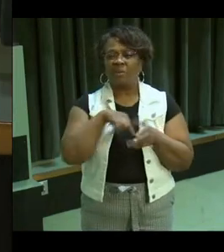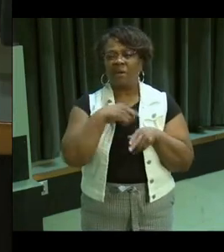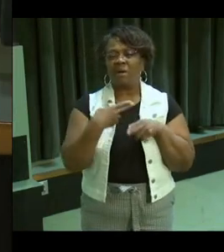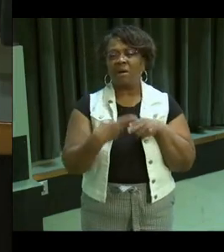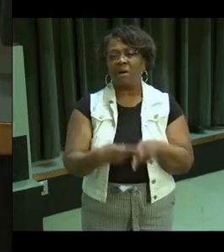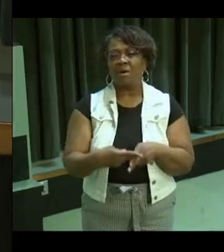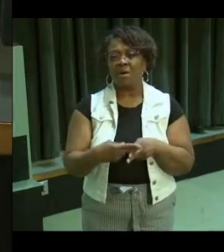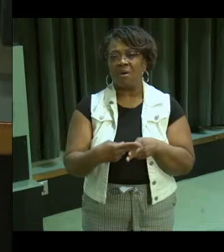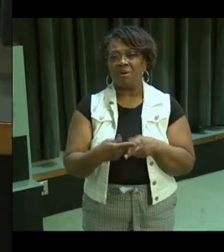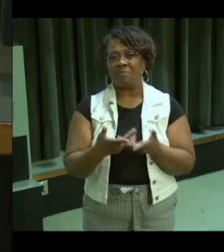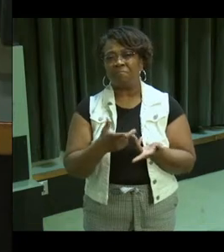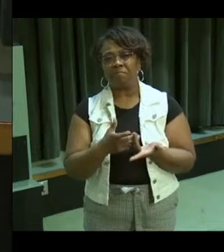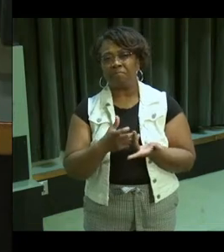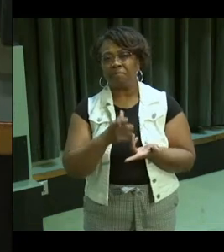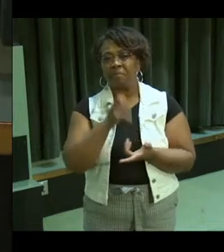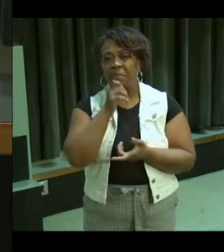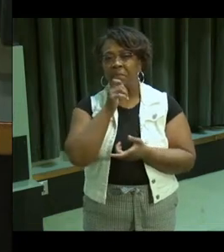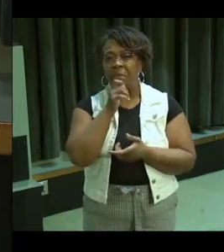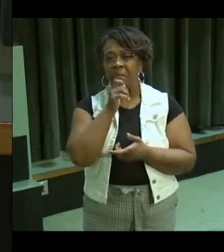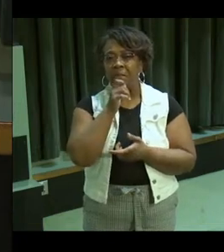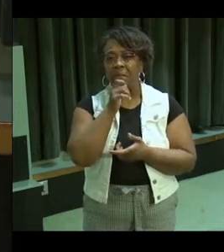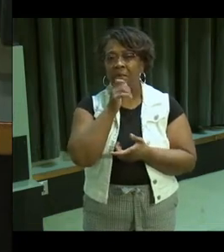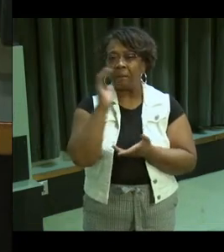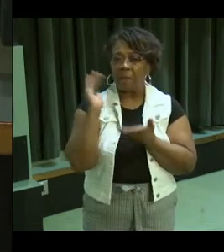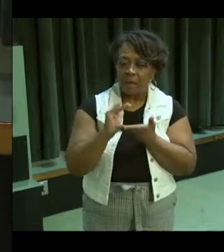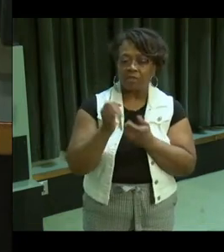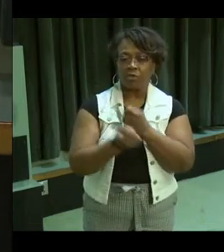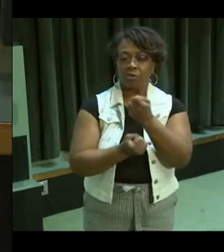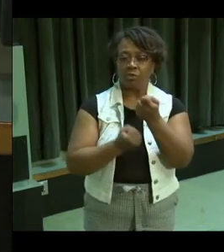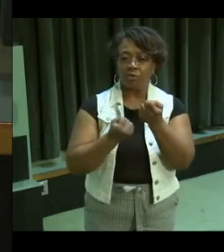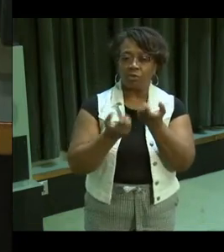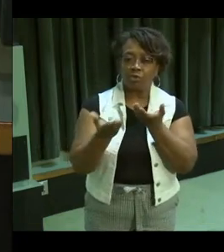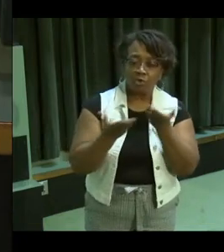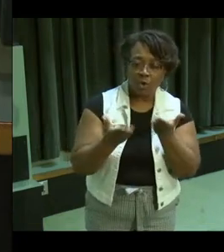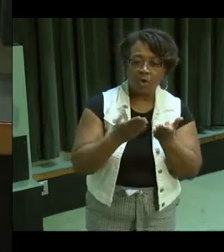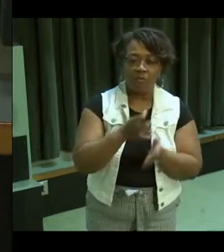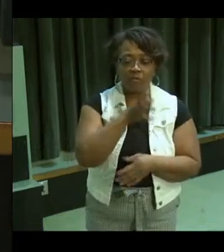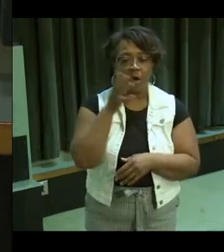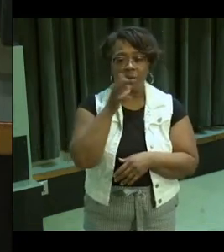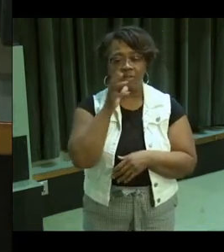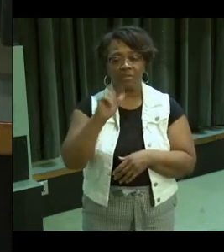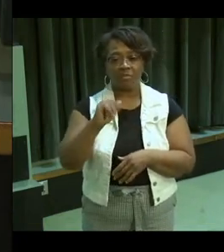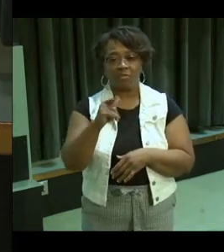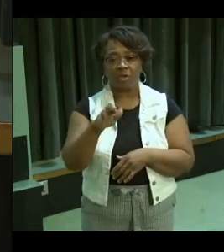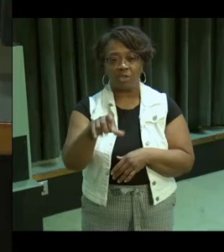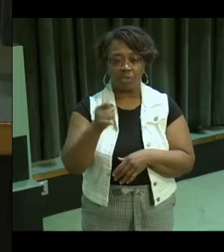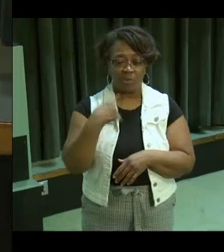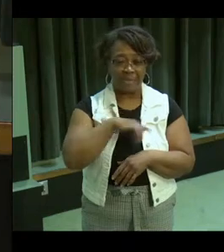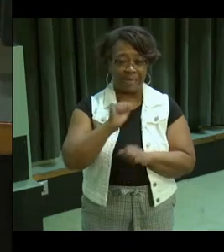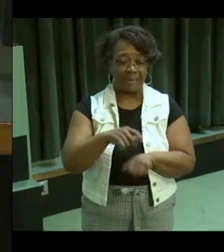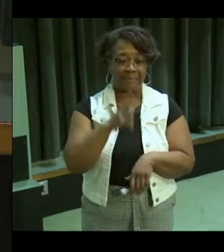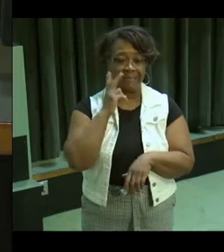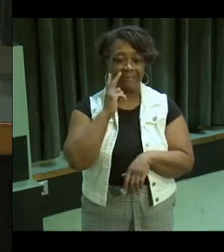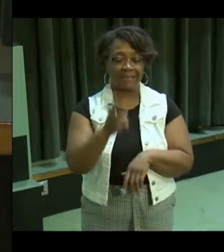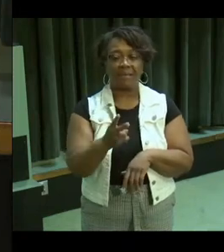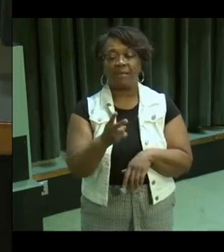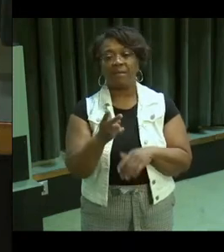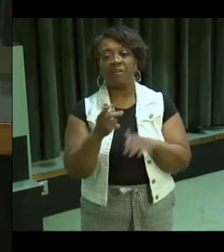underserved farmers and ranchers because we know that, you know,